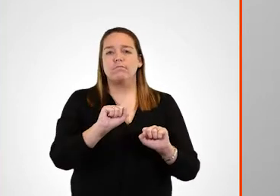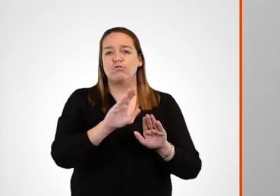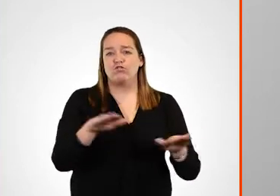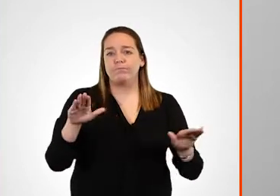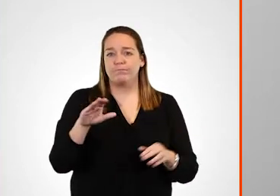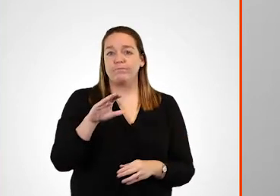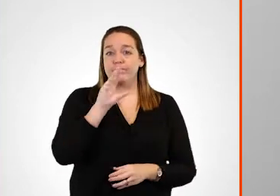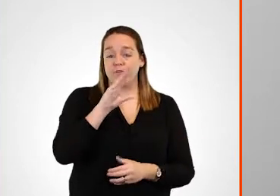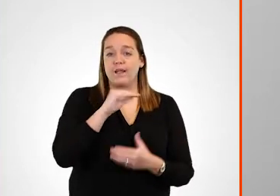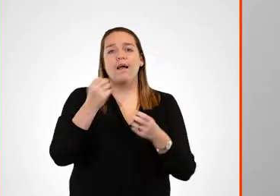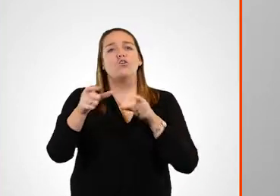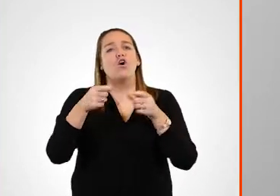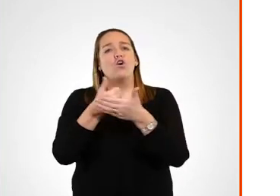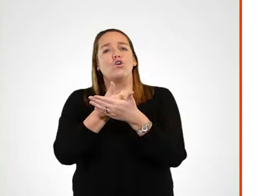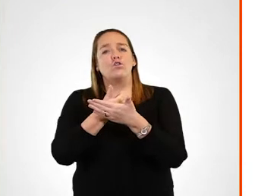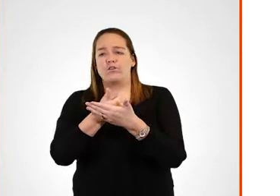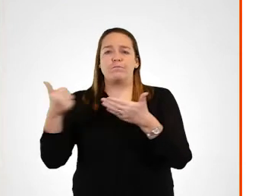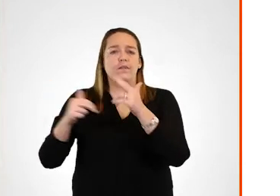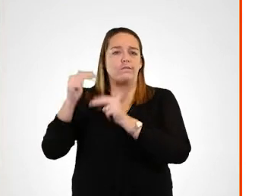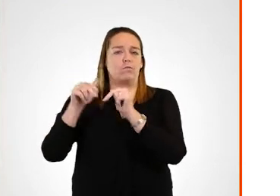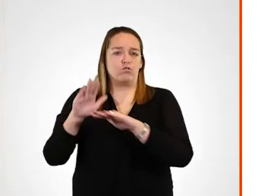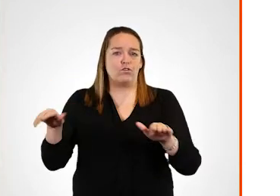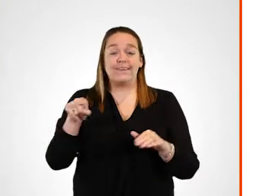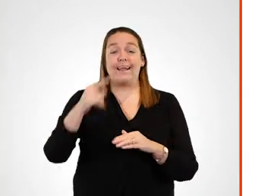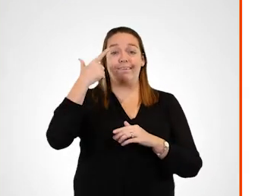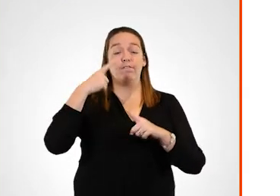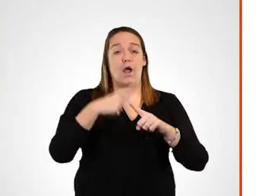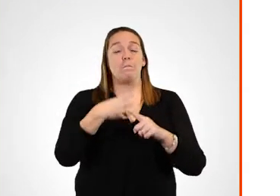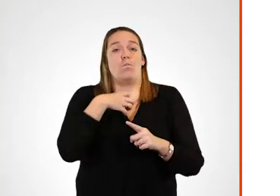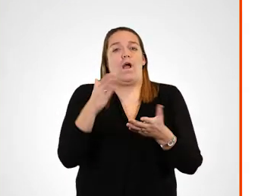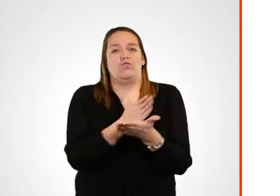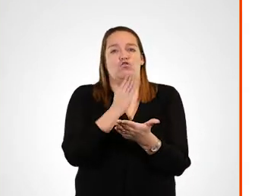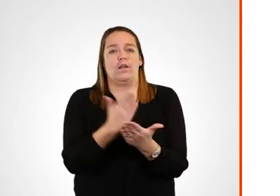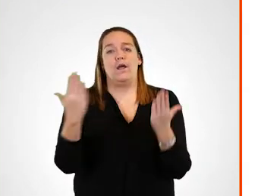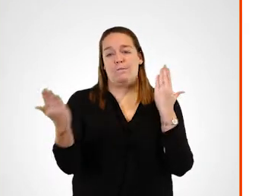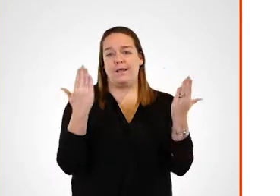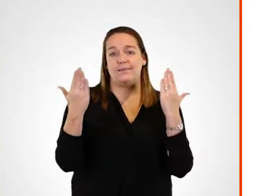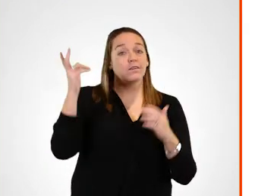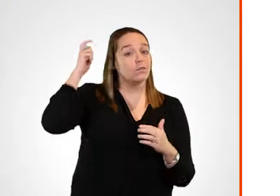of typically developing children were 7 times more accurate than the CI users